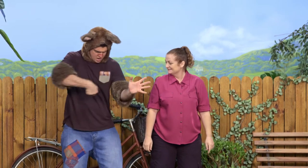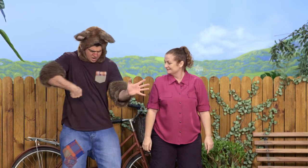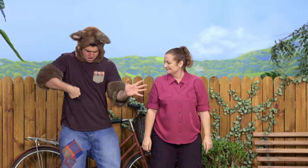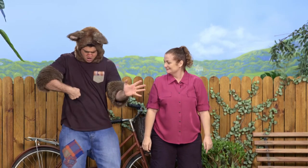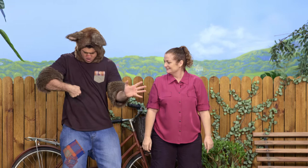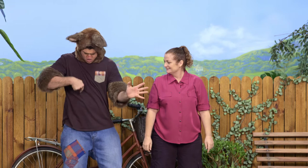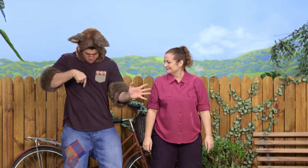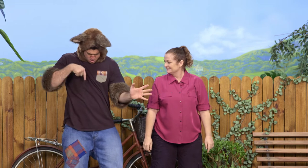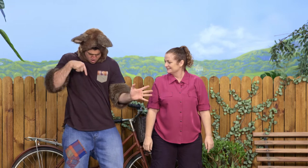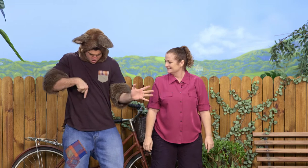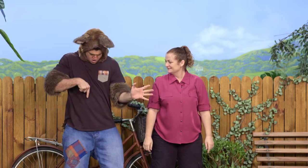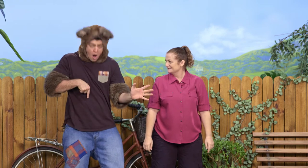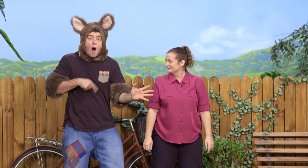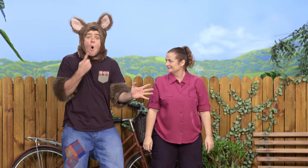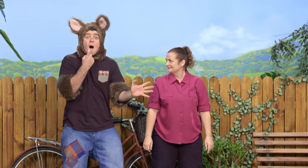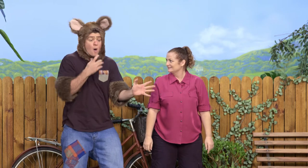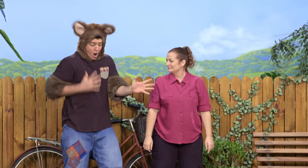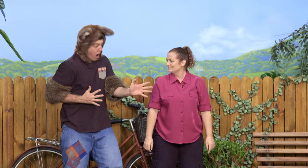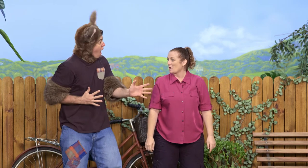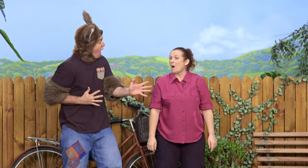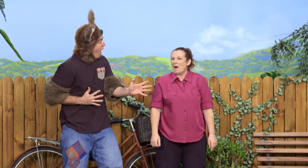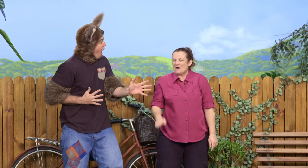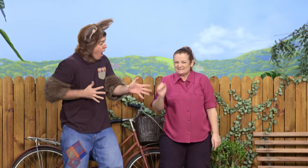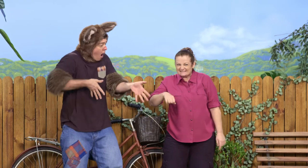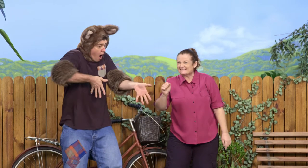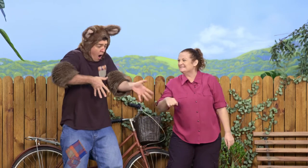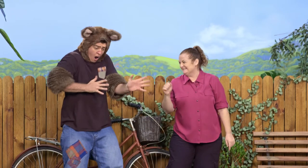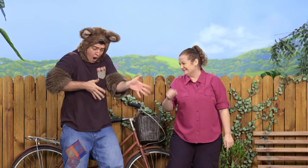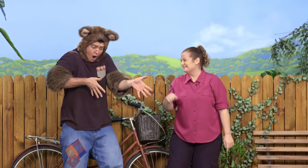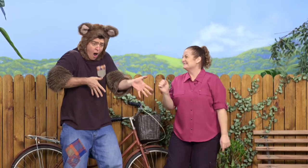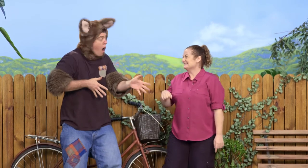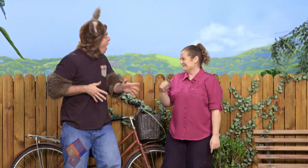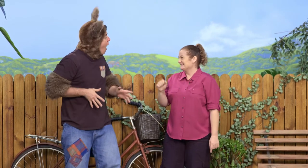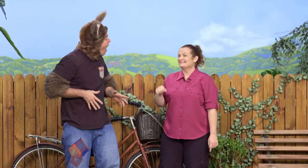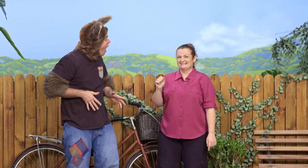that means there has to be a cog at the back that will turn too. That's right.